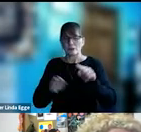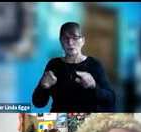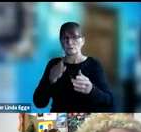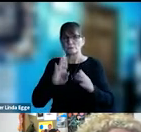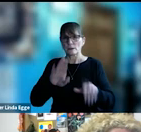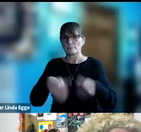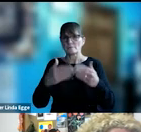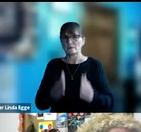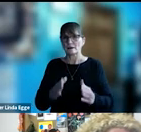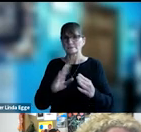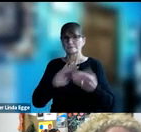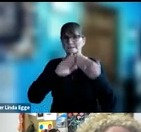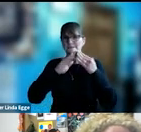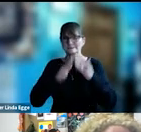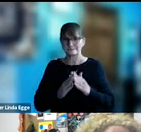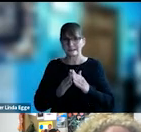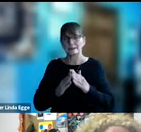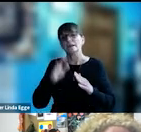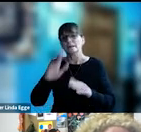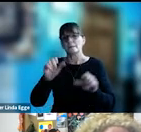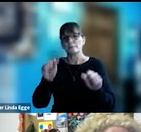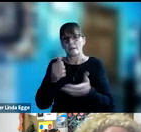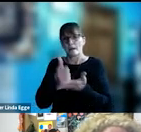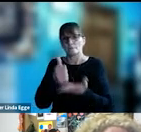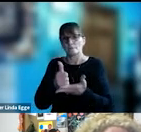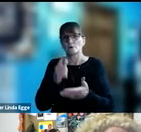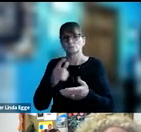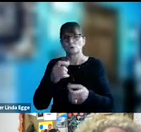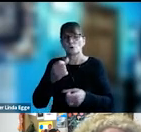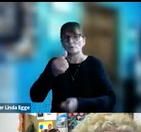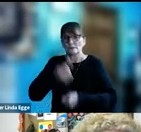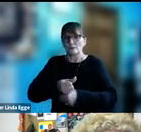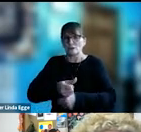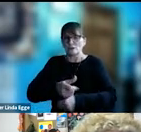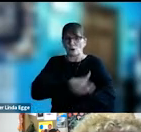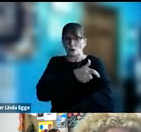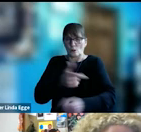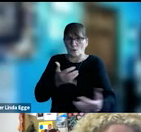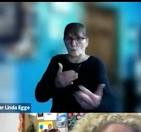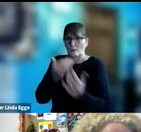can be really, really helpful. So there's a yearlong wait list for every neuropsych in the city except for one,